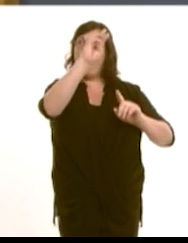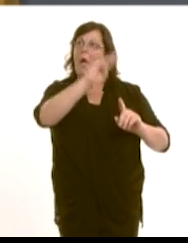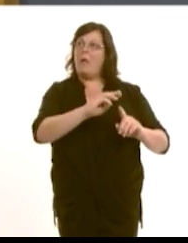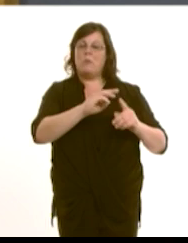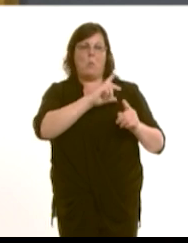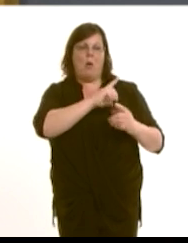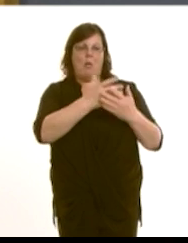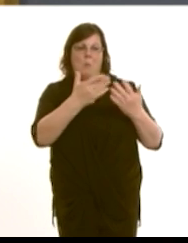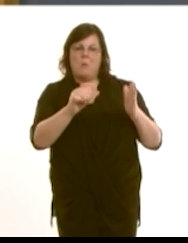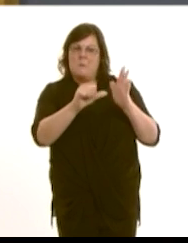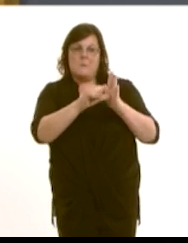this to be a huge challenge.